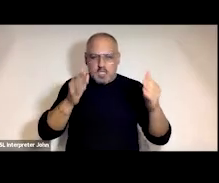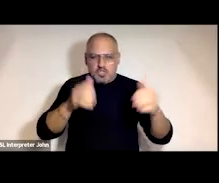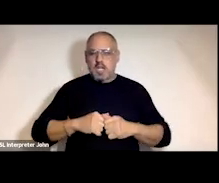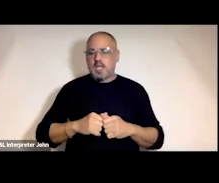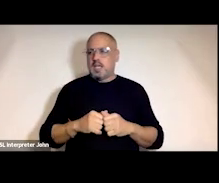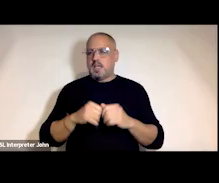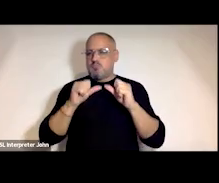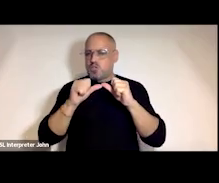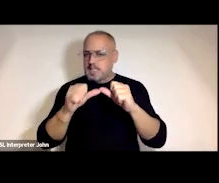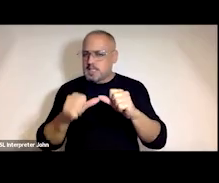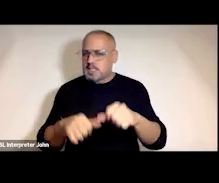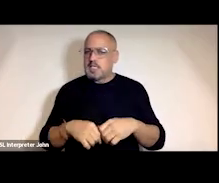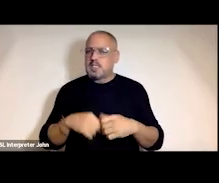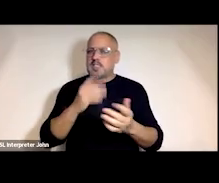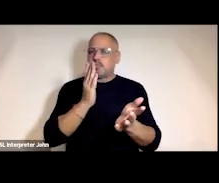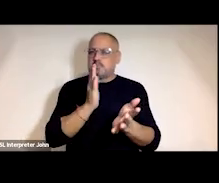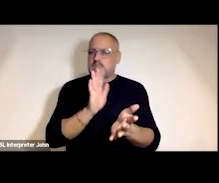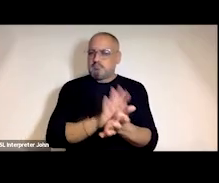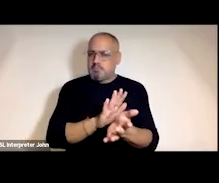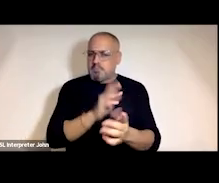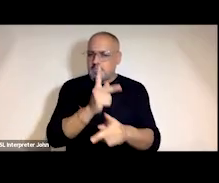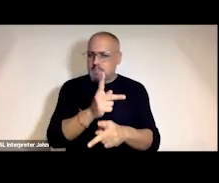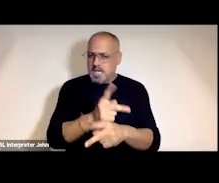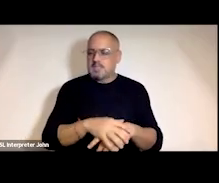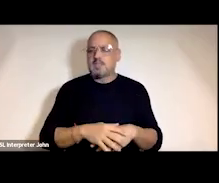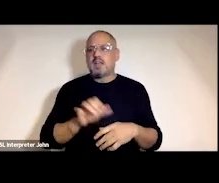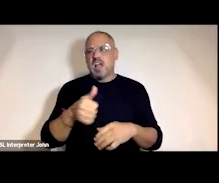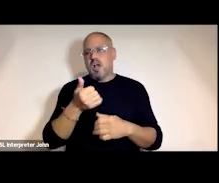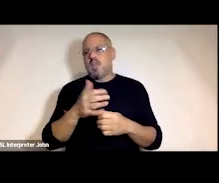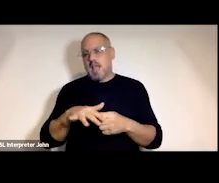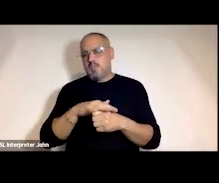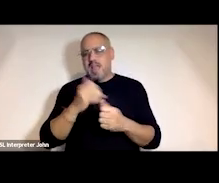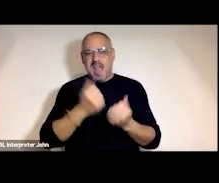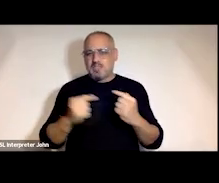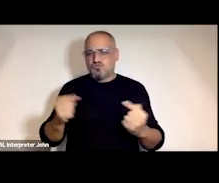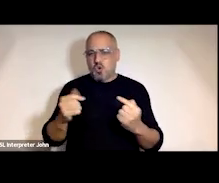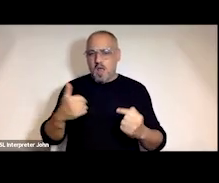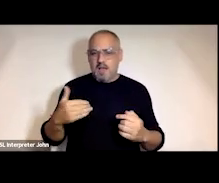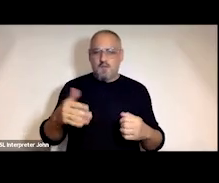is another functional area. That's where we wanna talk about any struggle that they have with completing tasks.